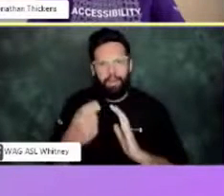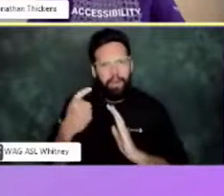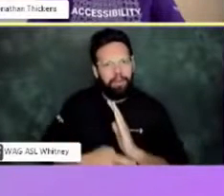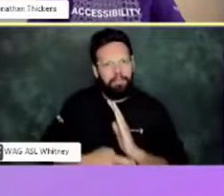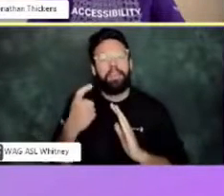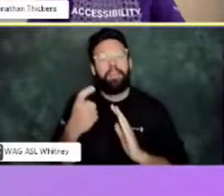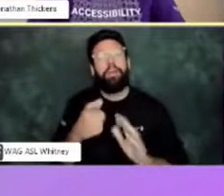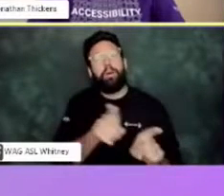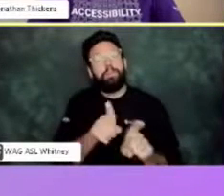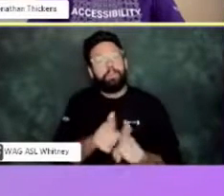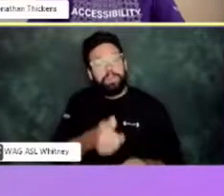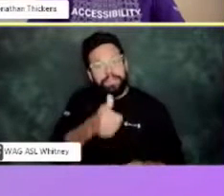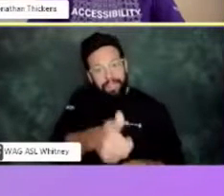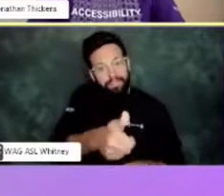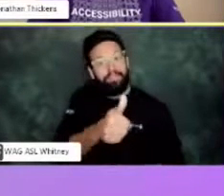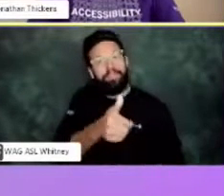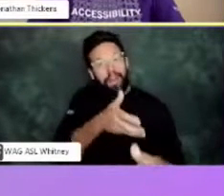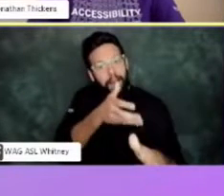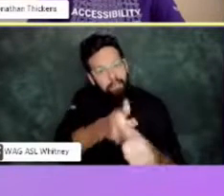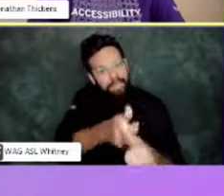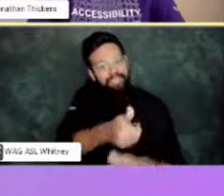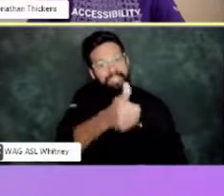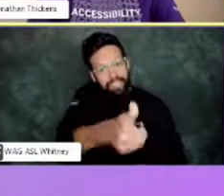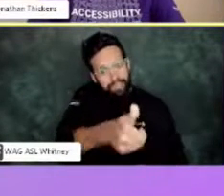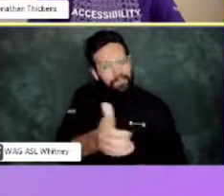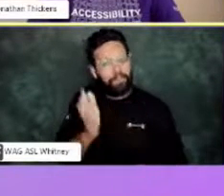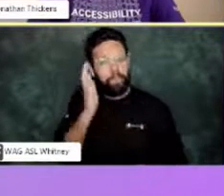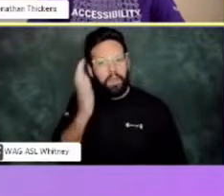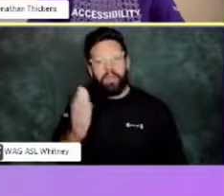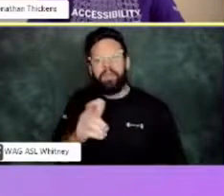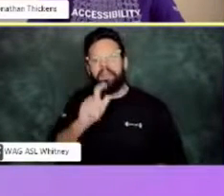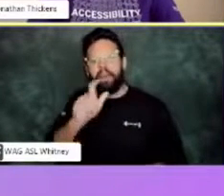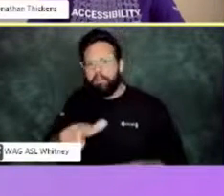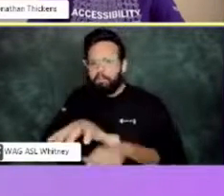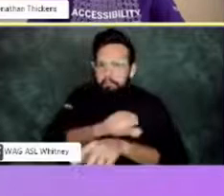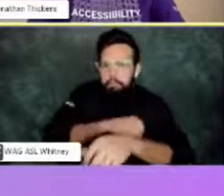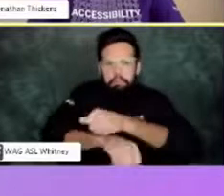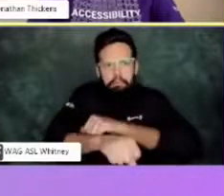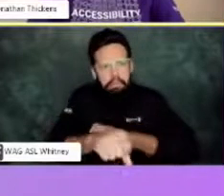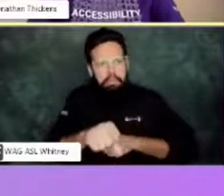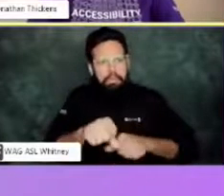meaning as your end-to-end tests change over time, there's no need to maintain your accessibility integration as well.